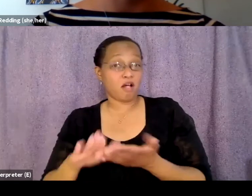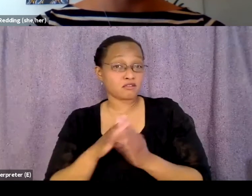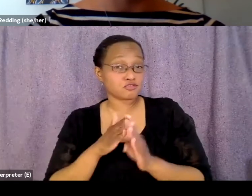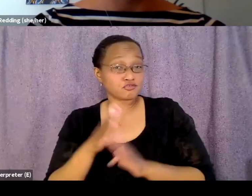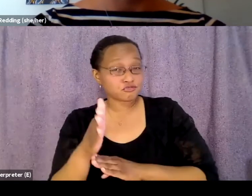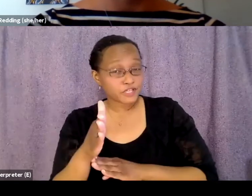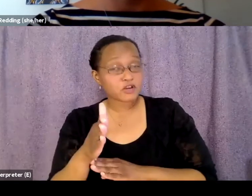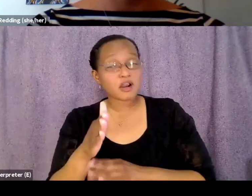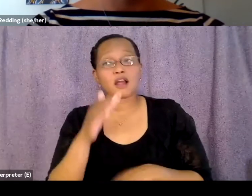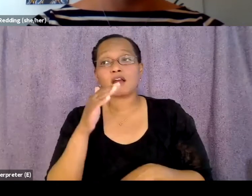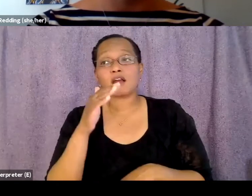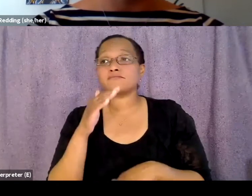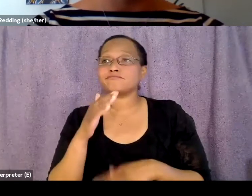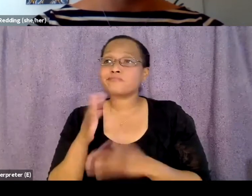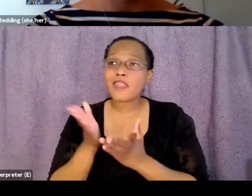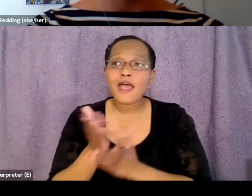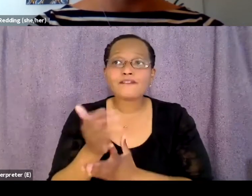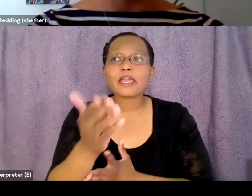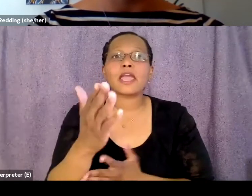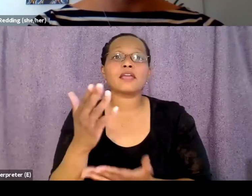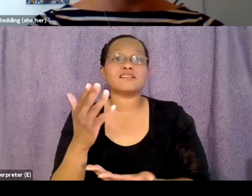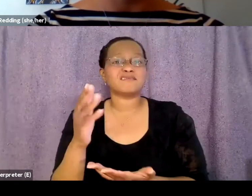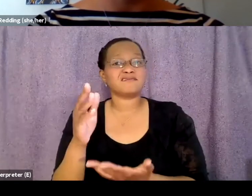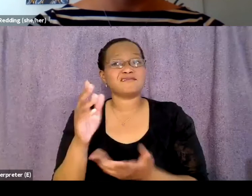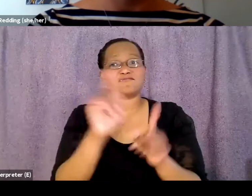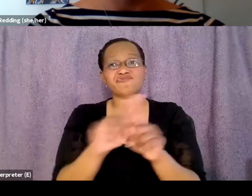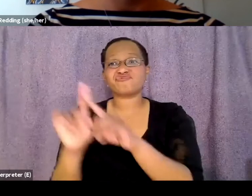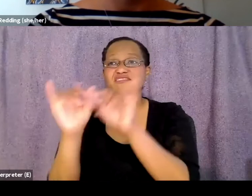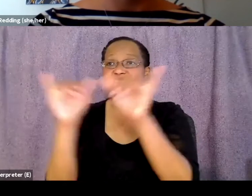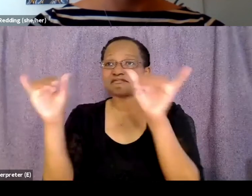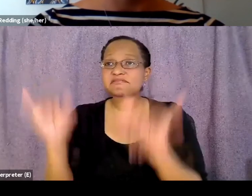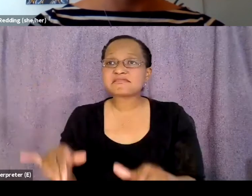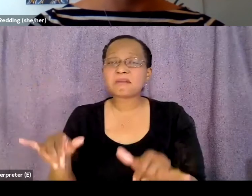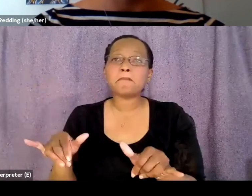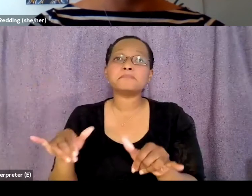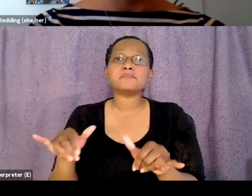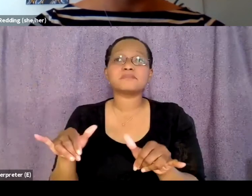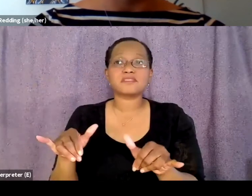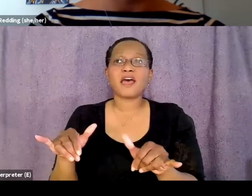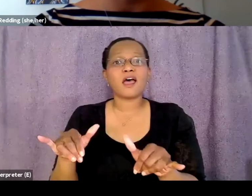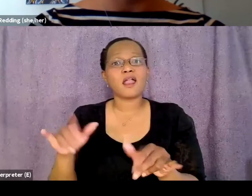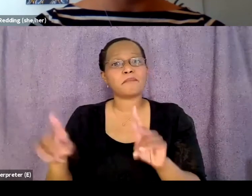Keah Brown: Those systems that sort of people looked down upon and there's a stigma to was